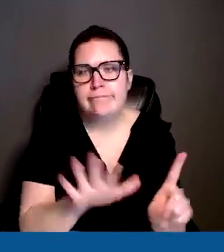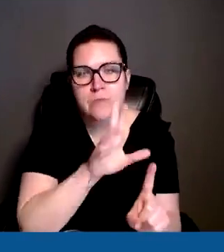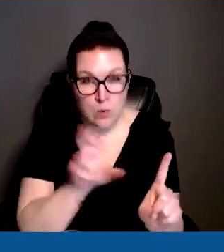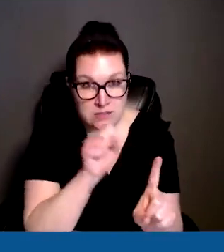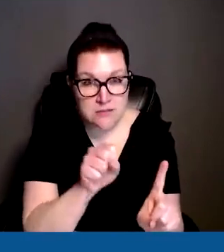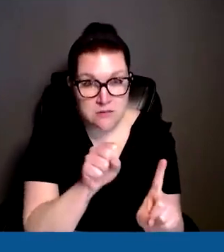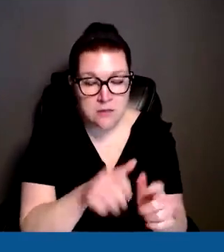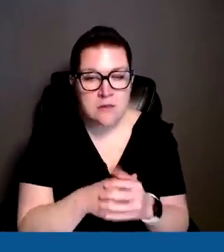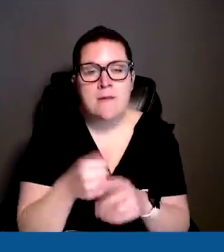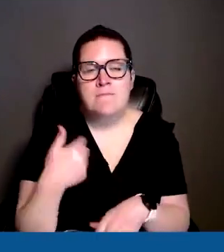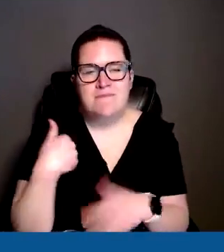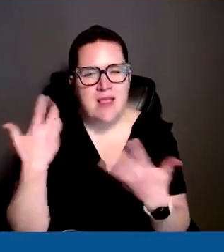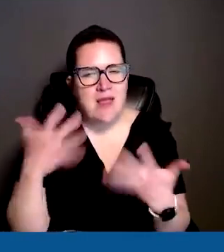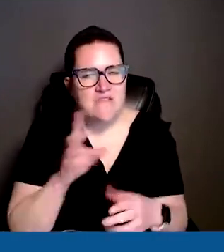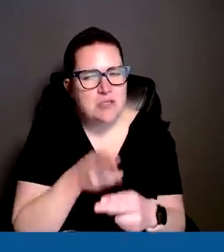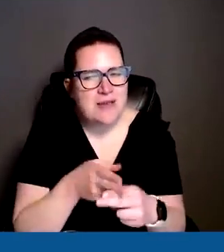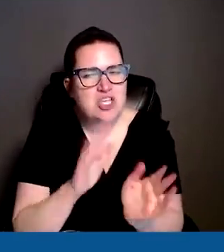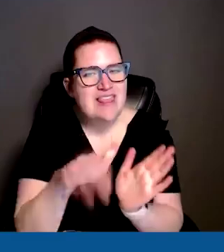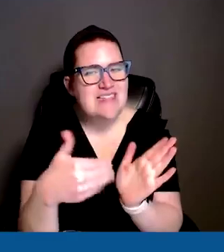I mentioned the Centers for Independent Living earlier.